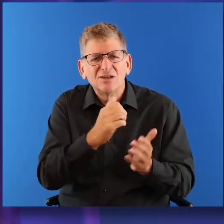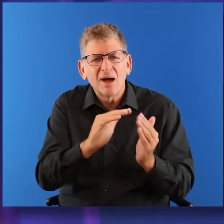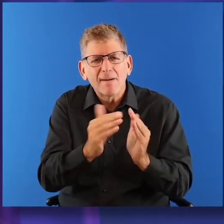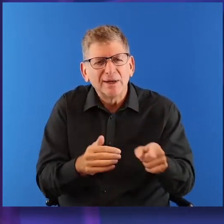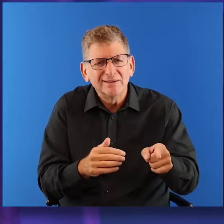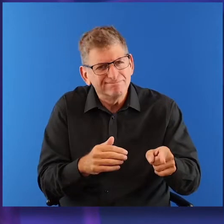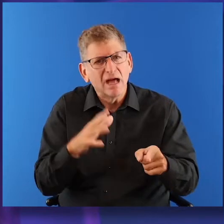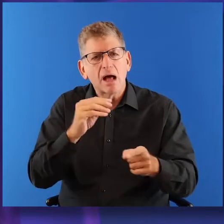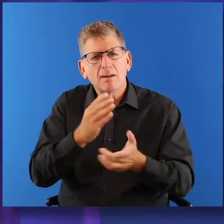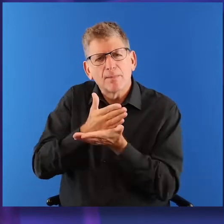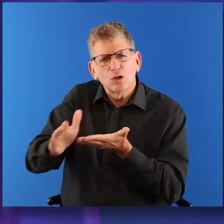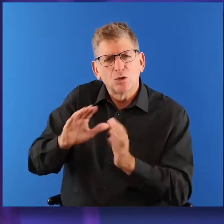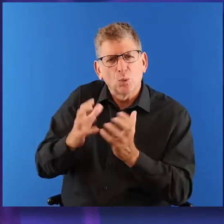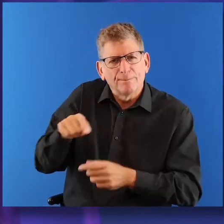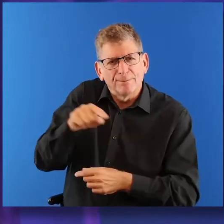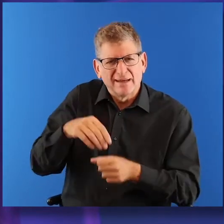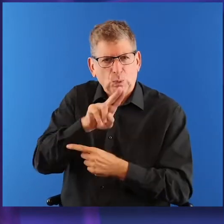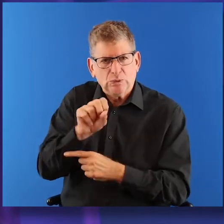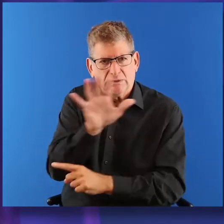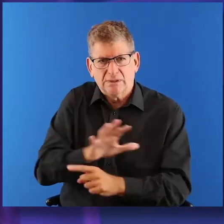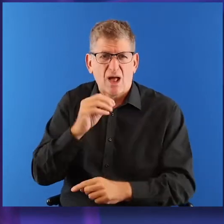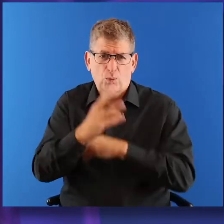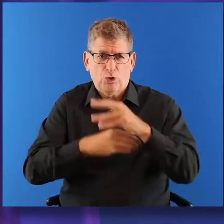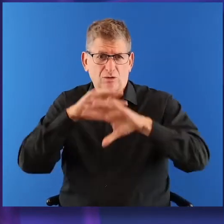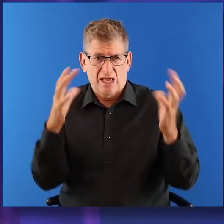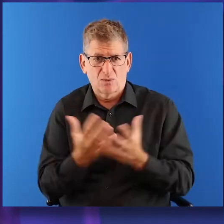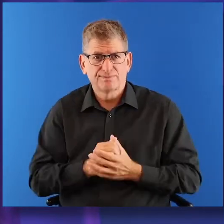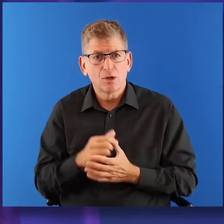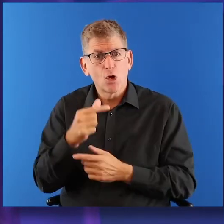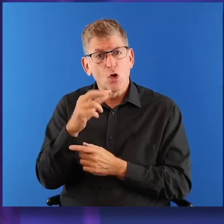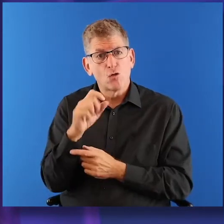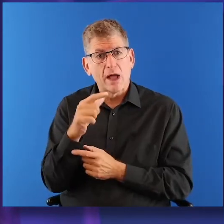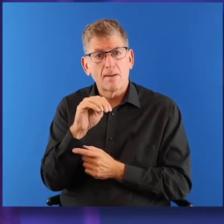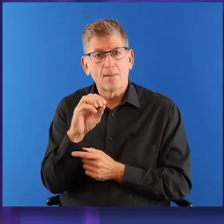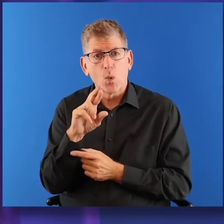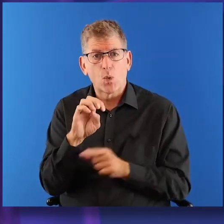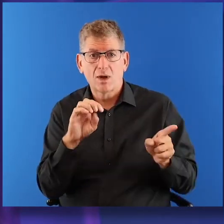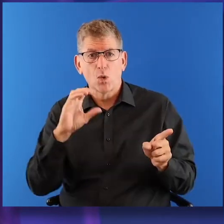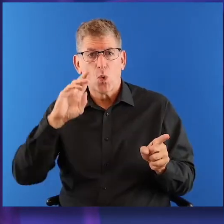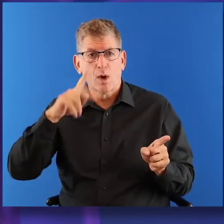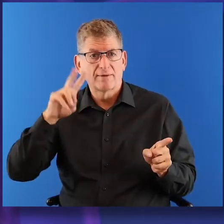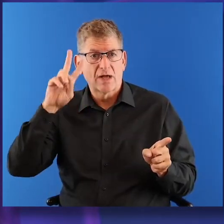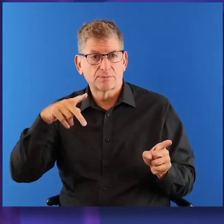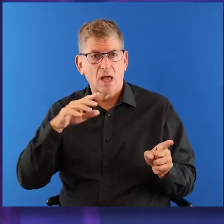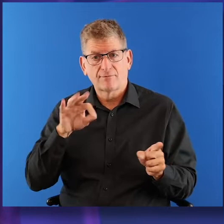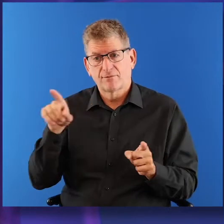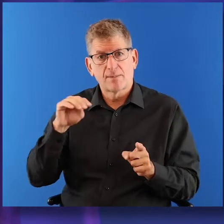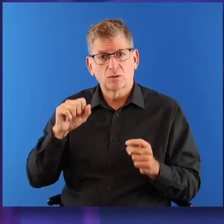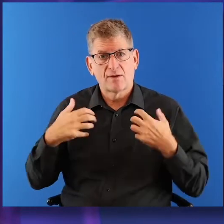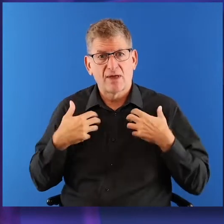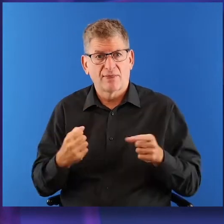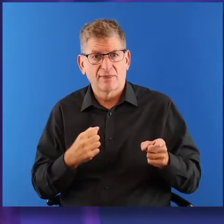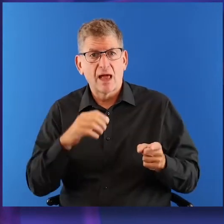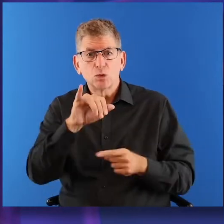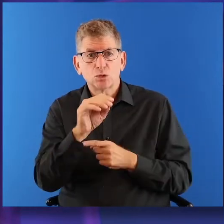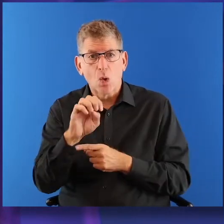Vice President of Nuance Communications, will conduct a lively discussion about how AI and other technologies are enhancing, augmenting, and